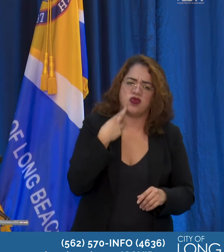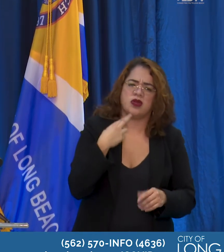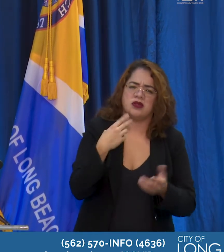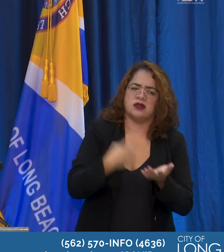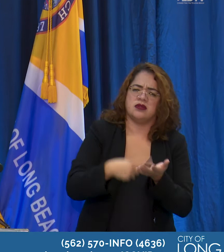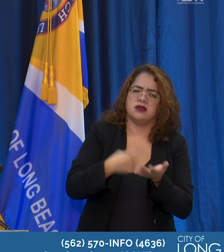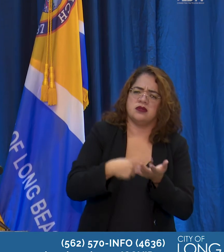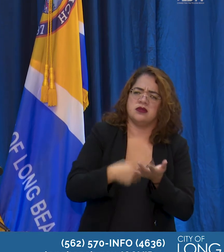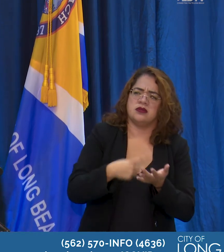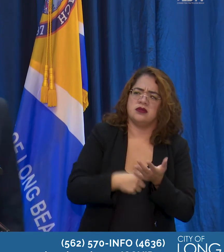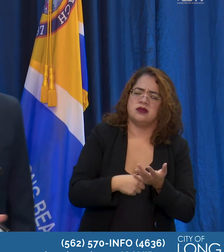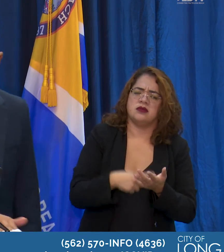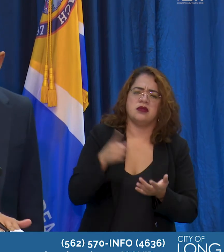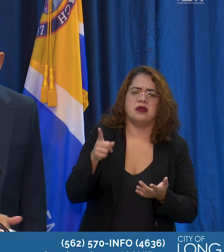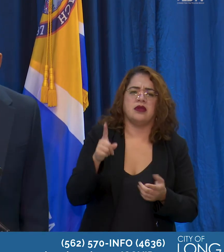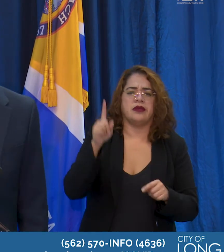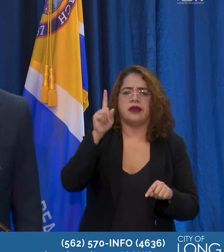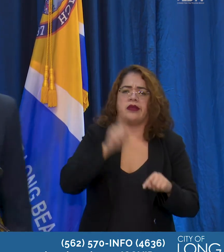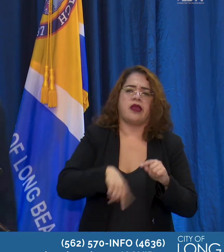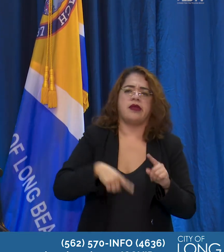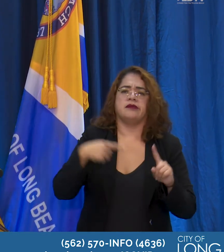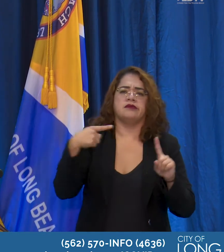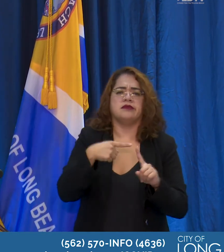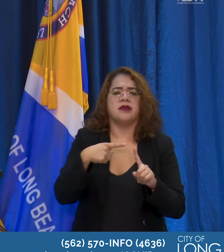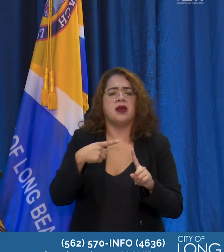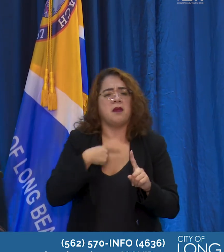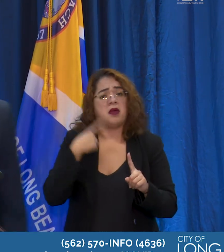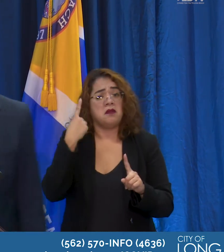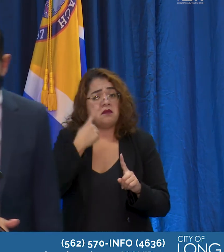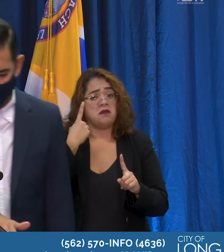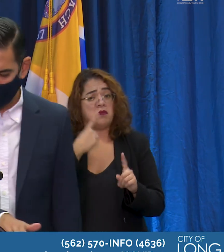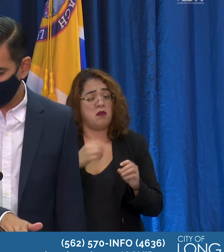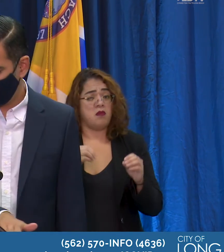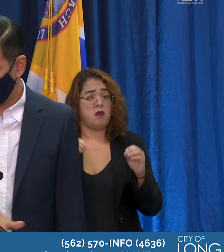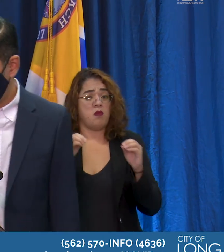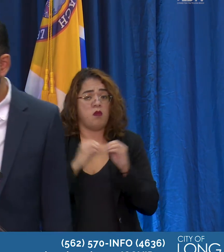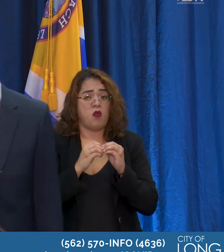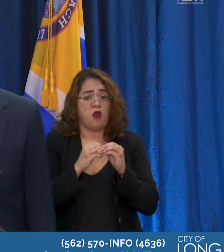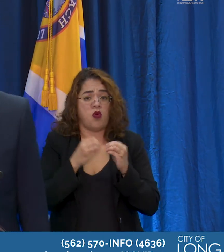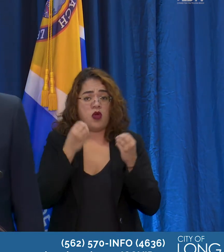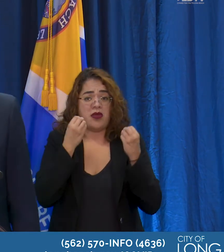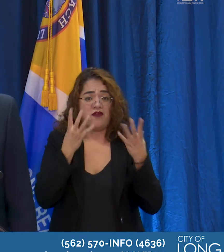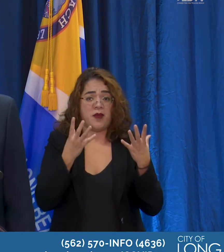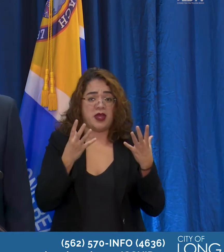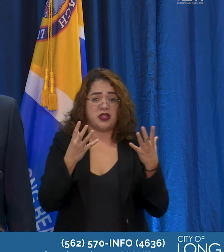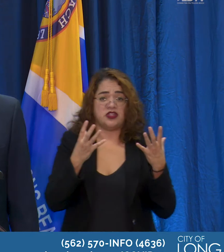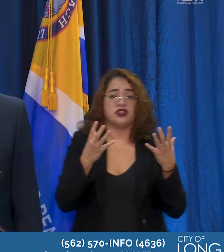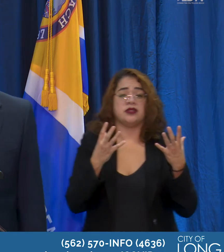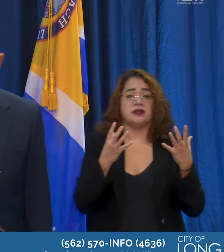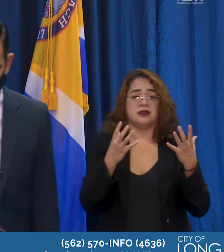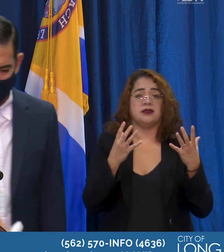to address that but maybe there's more information you can share about how, what are some of the, what are some of